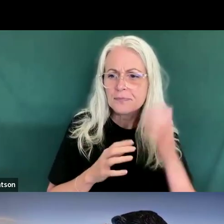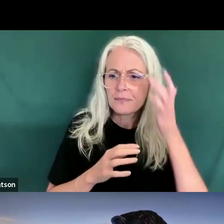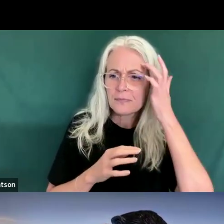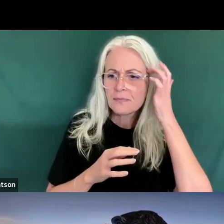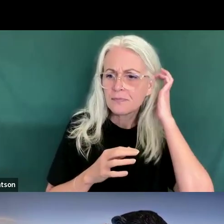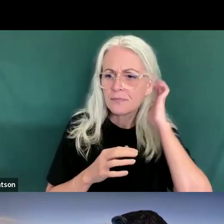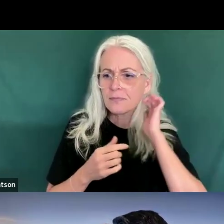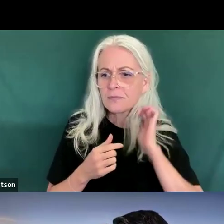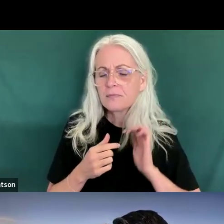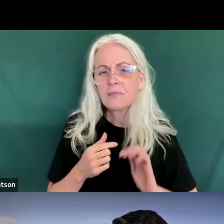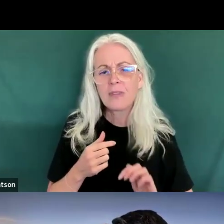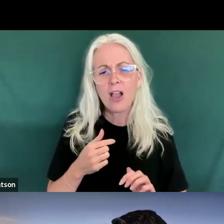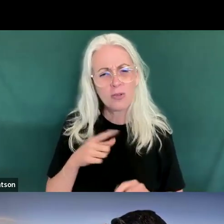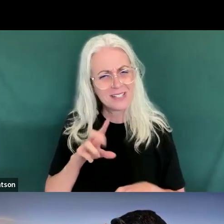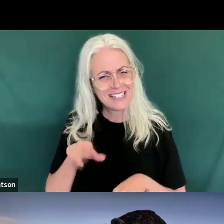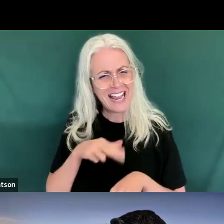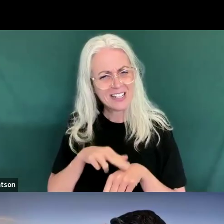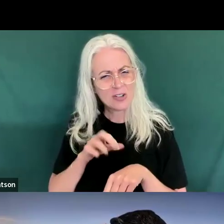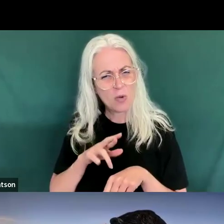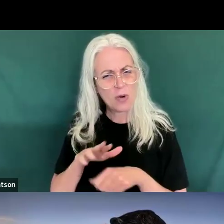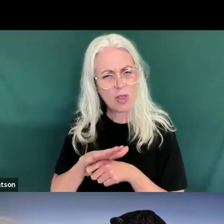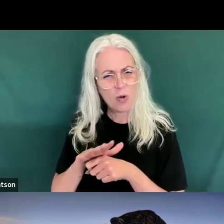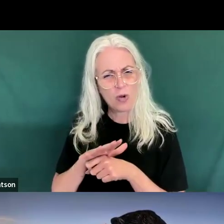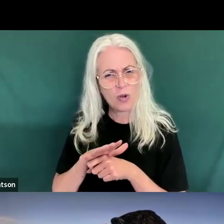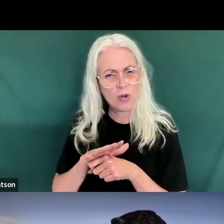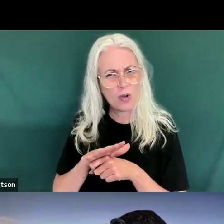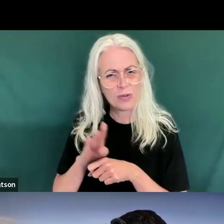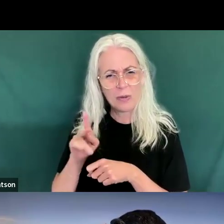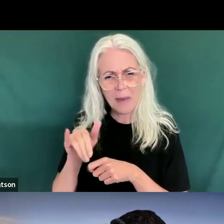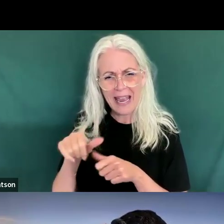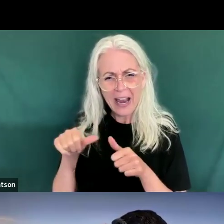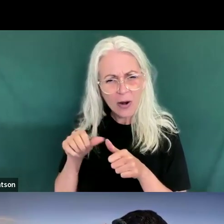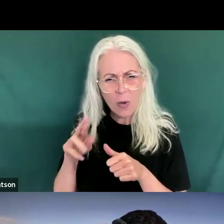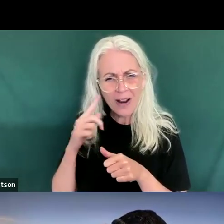And are those… are those national or local to the Bay Area or California?